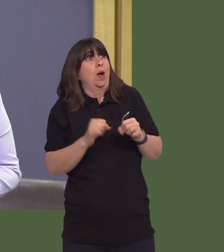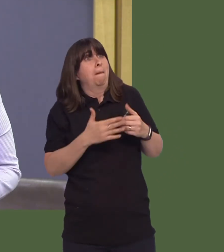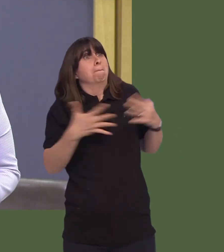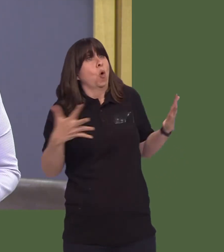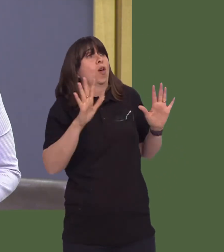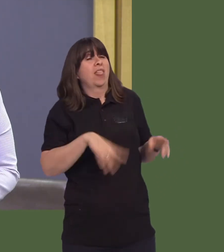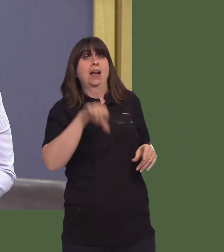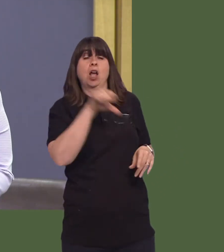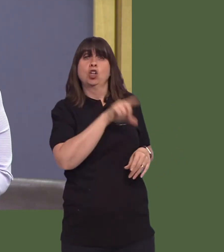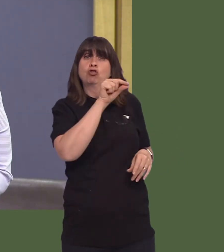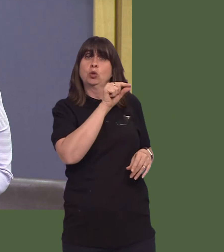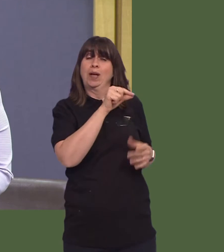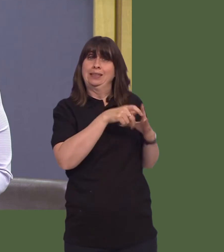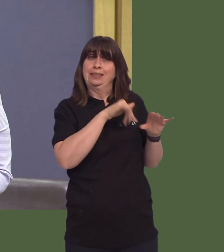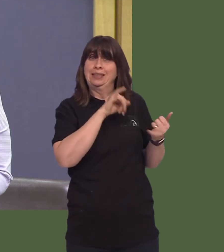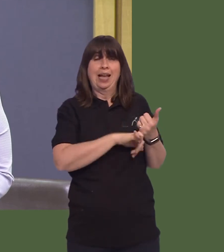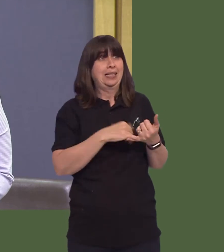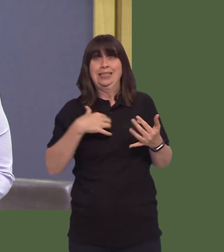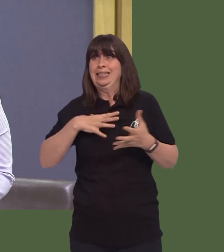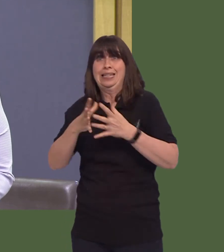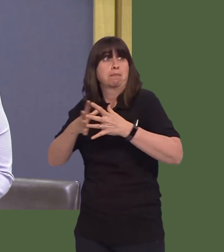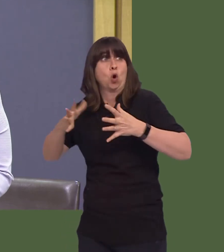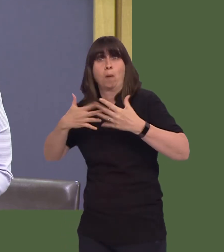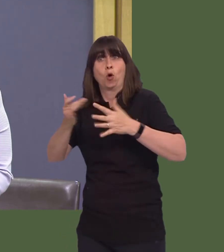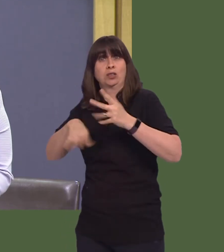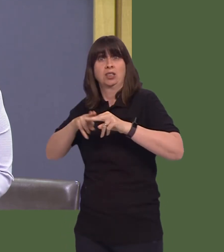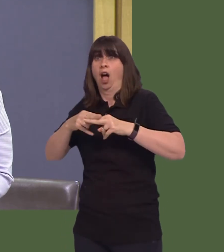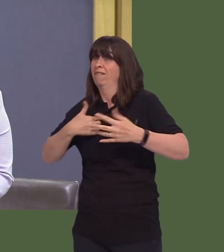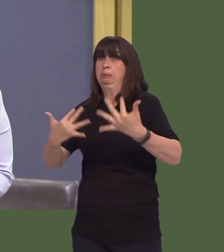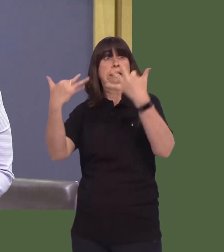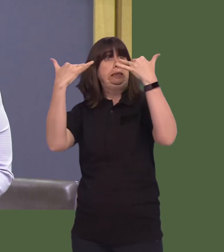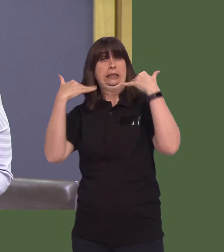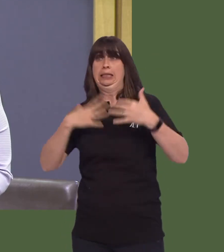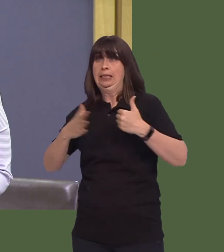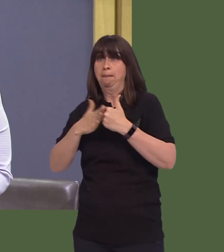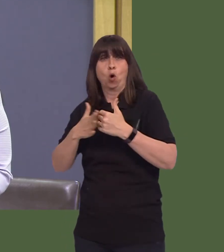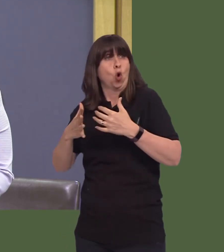on new staff and thereby contributing to economic growth even further in my constituency.